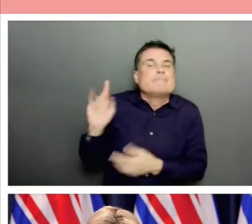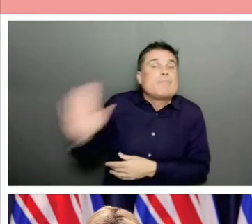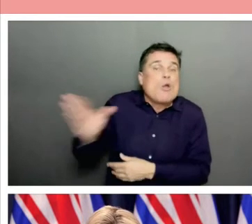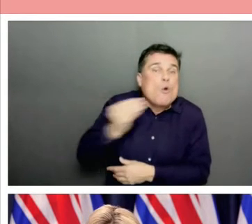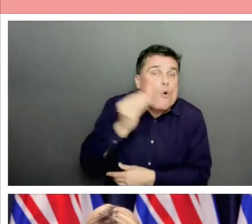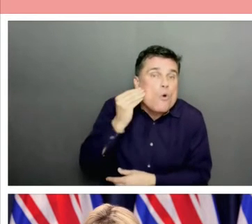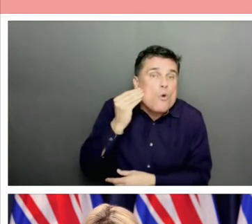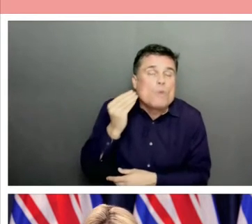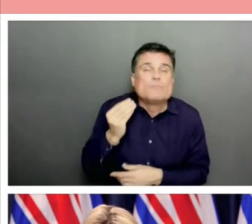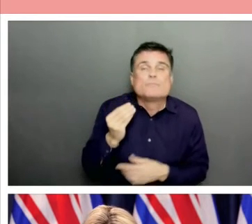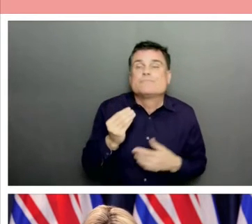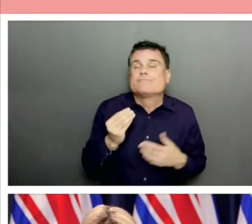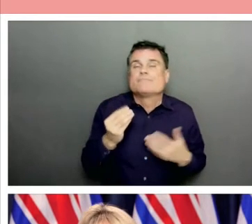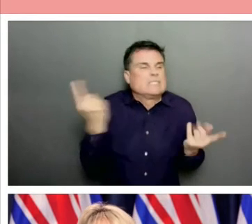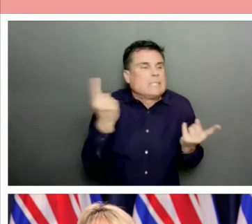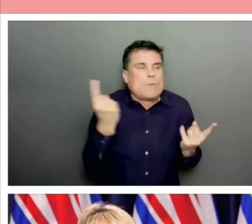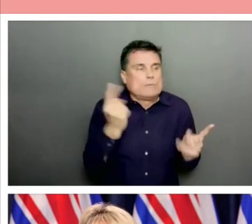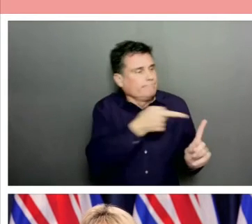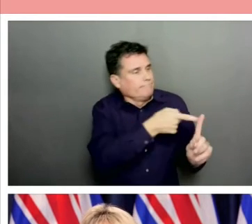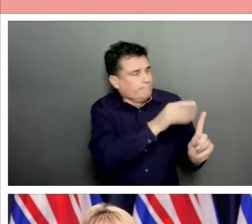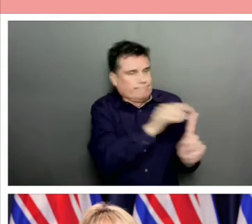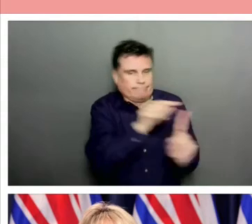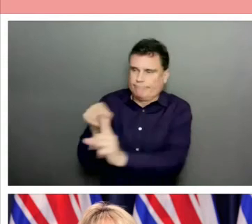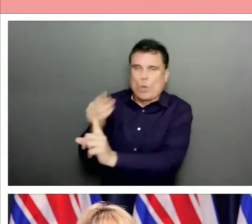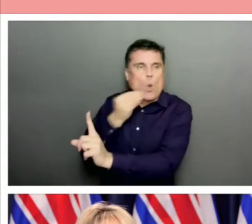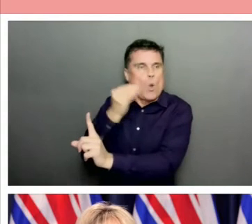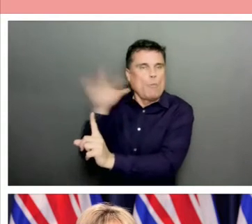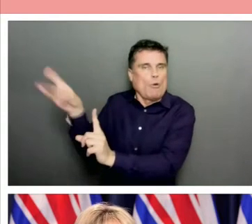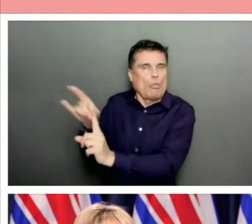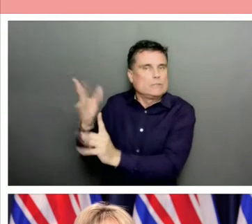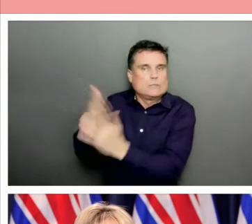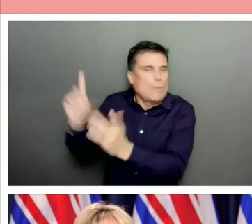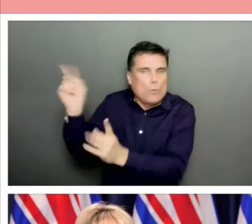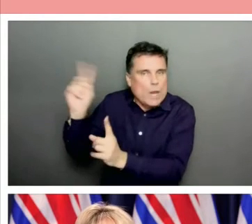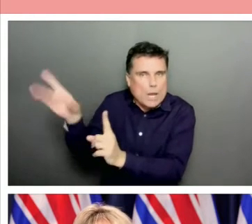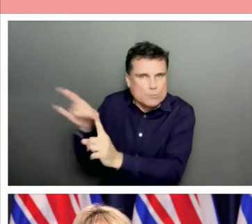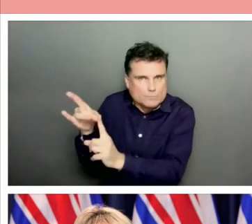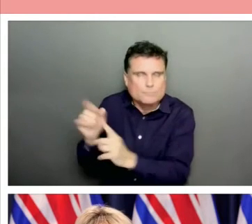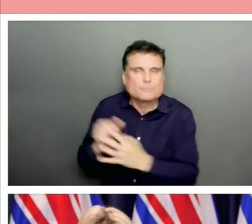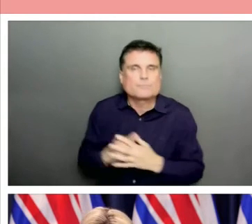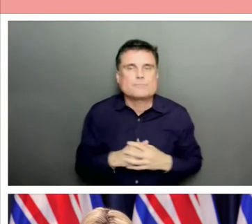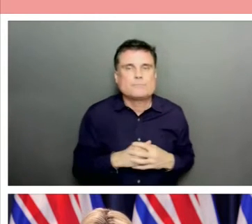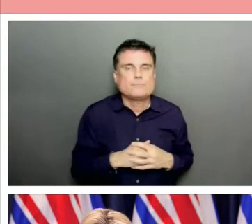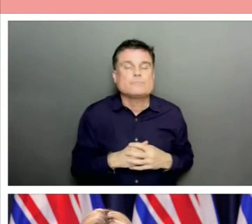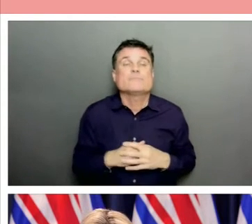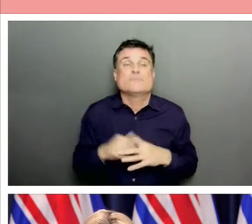transmission in the school. Most recently with the investigations that we do in schools, most transmission